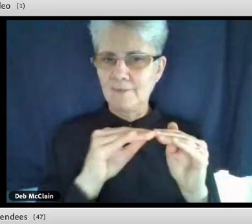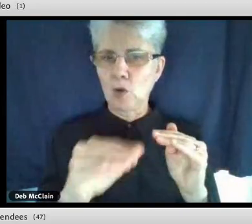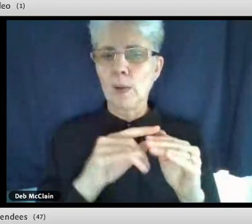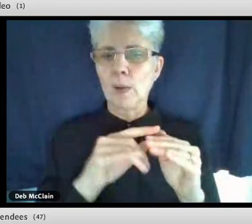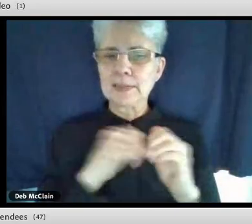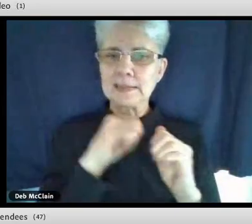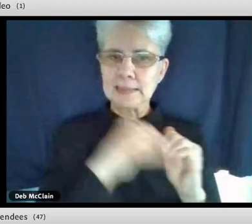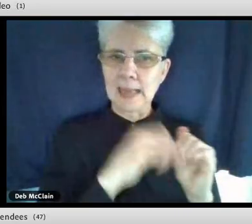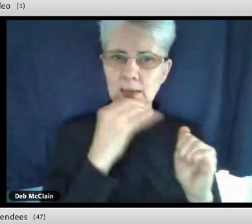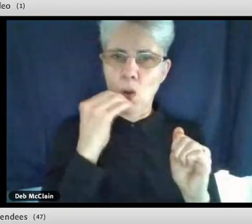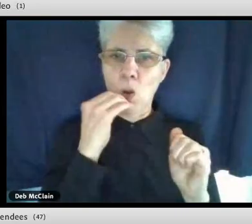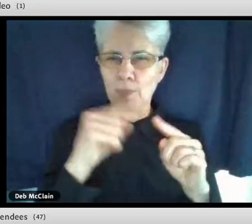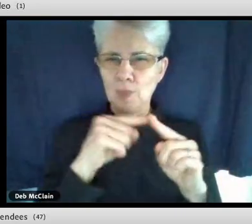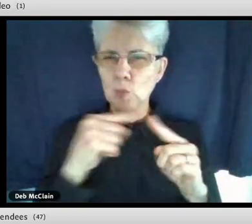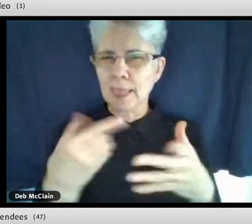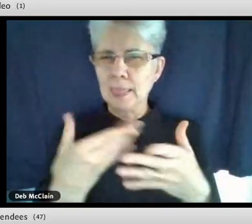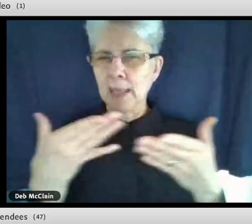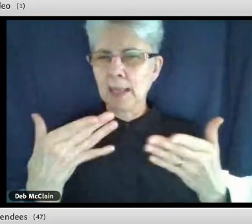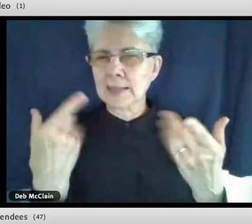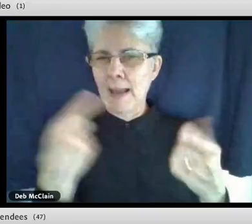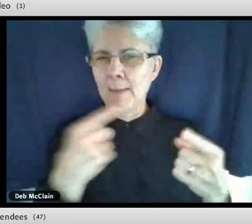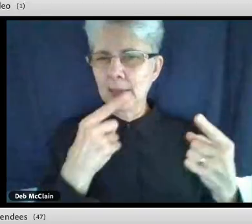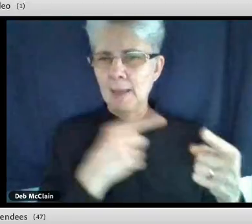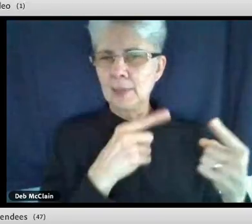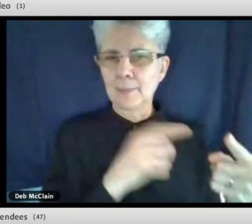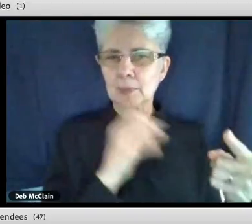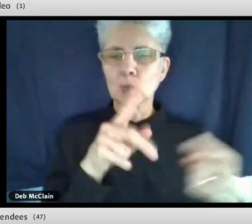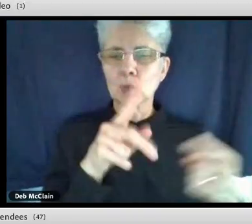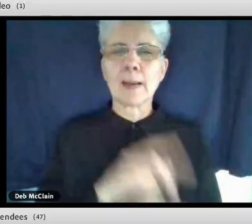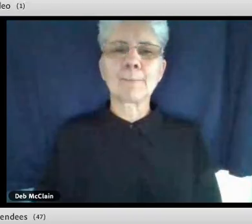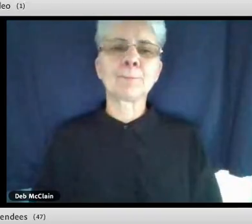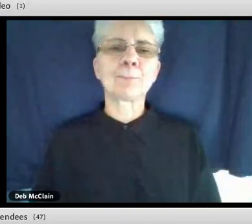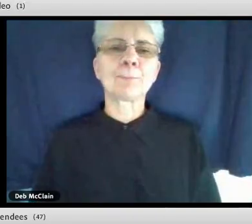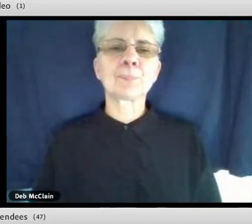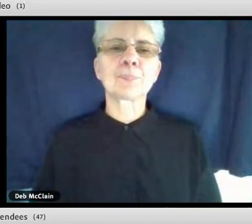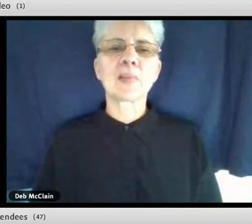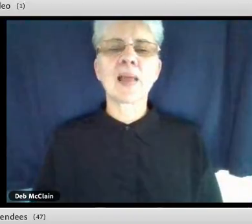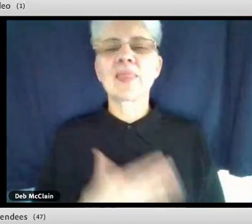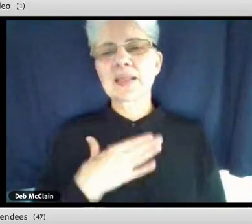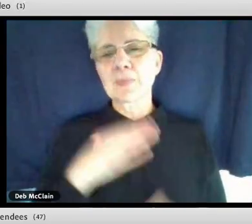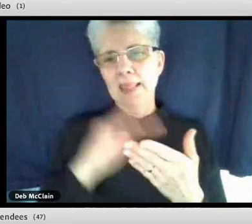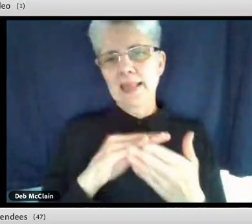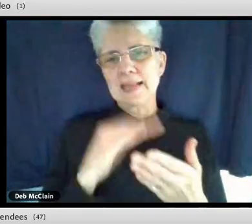We have been staying home, all those kinds of things. Okay. That's probably my least favorite site